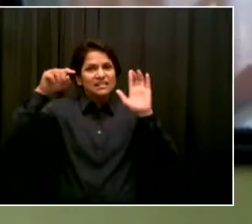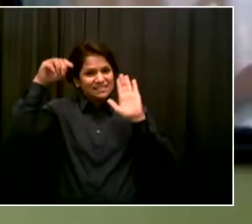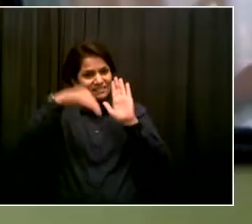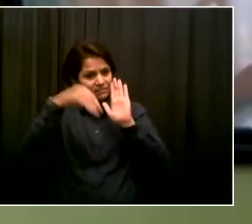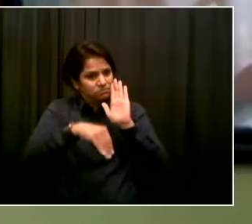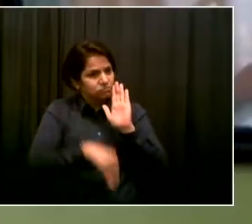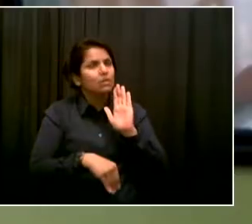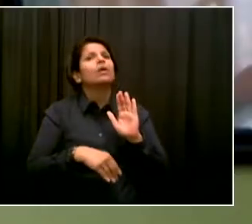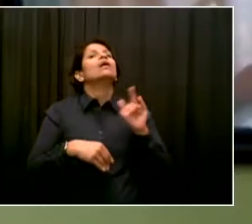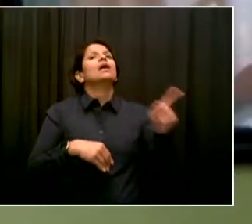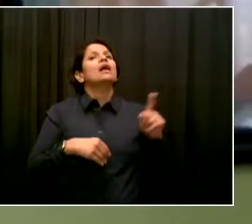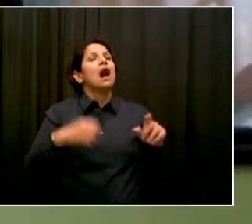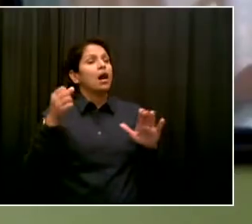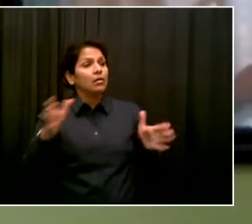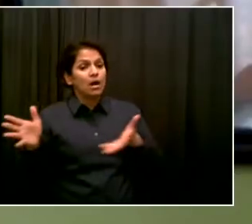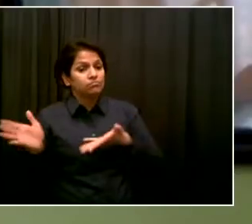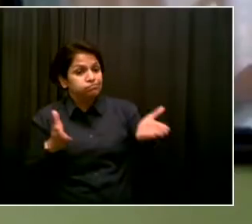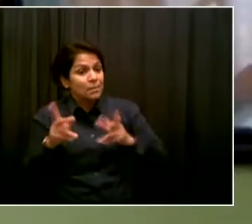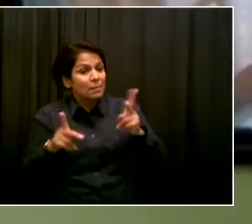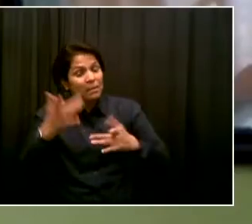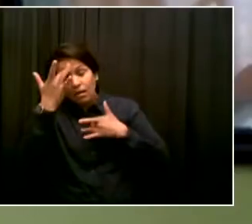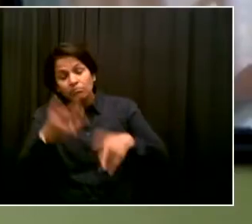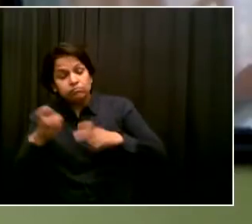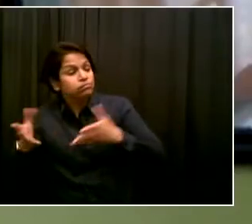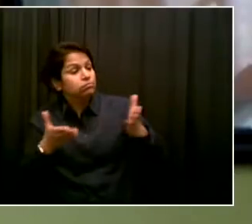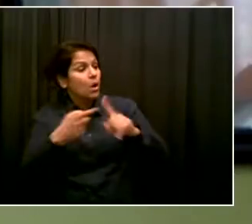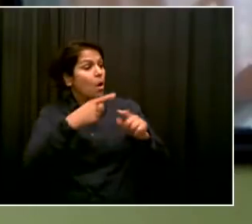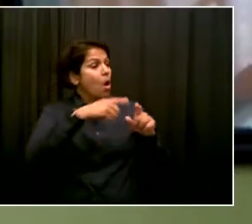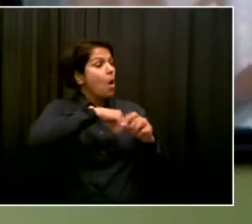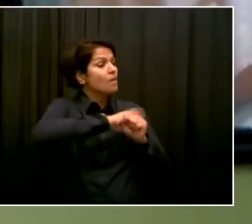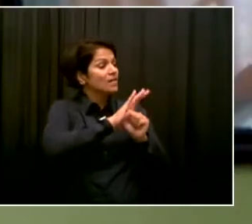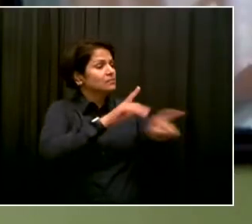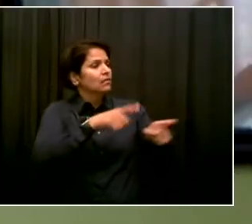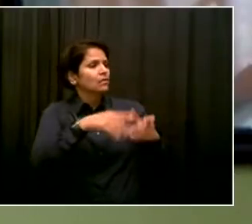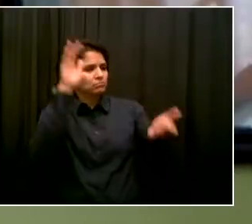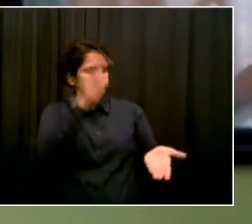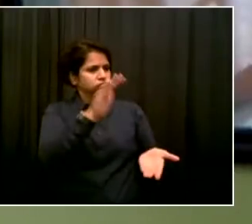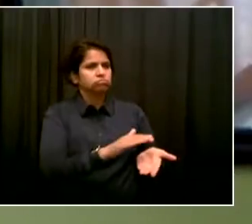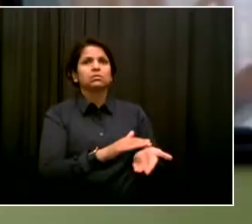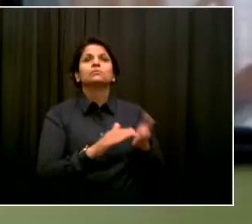AND HOSPITALIZATIONS. AND YOU KNOW I CAN'T GIVER UNFORTUNELATY A CALEN ANSWER TO